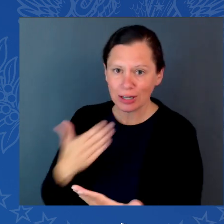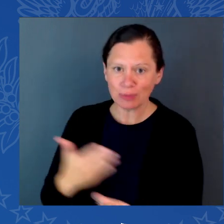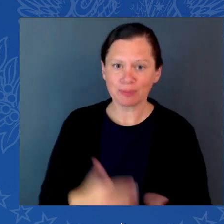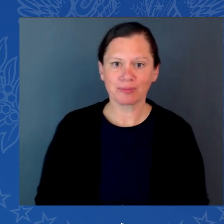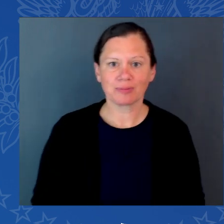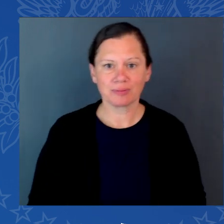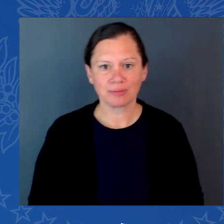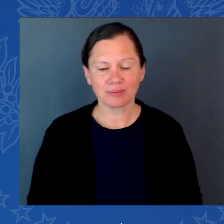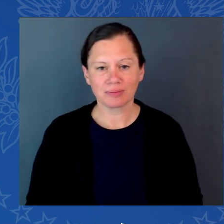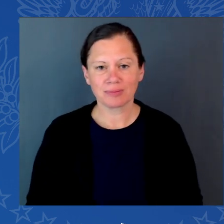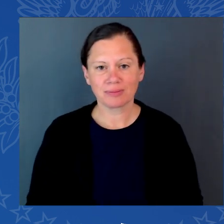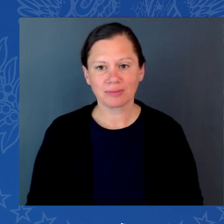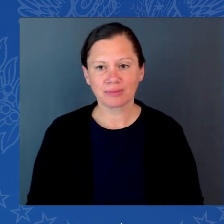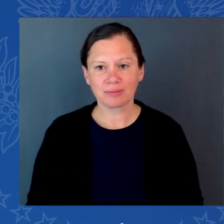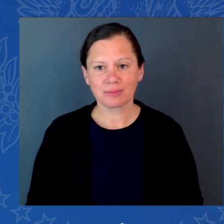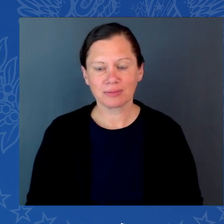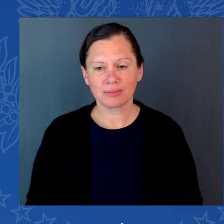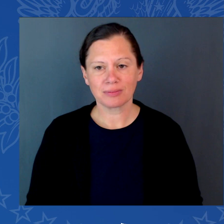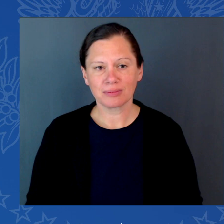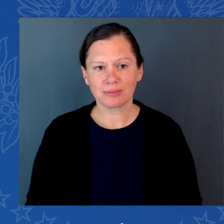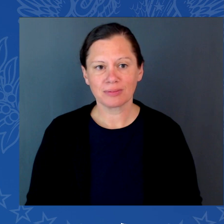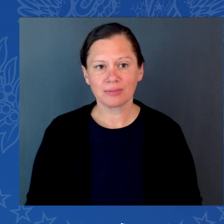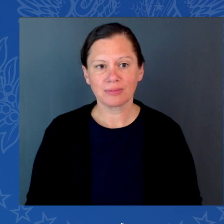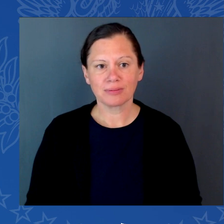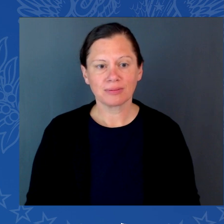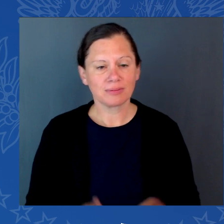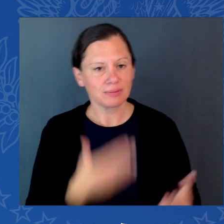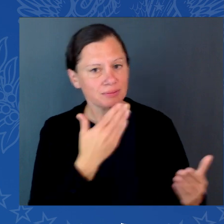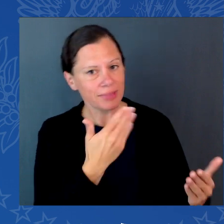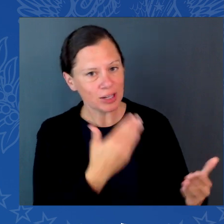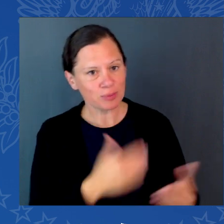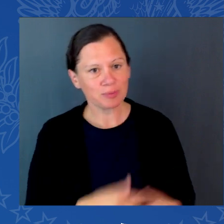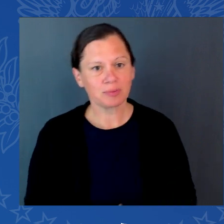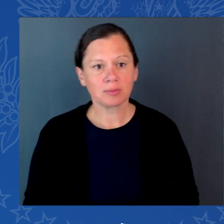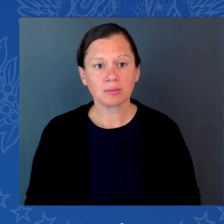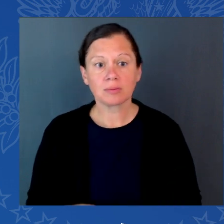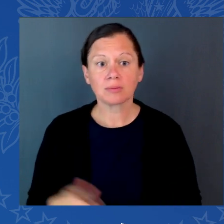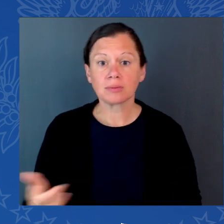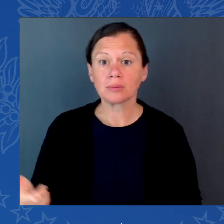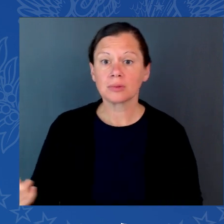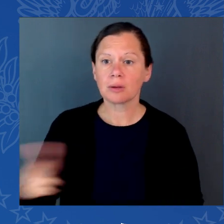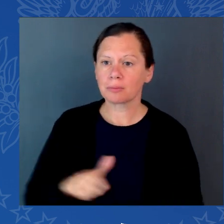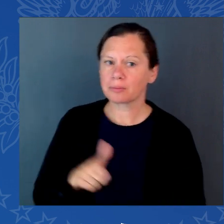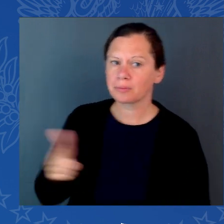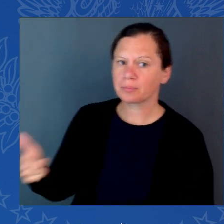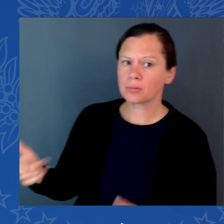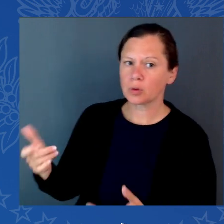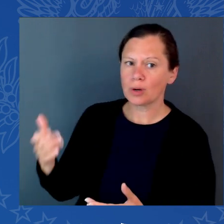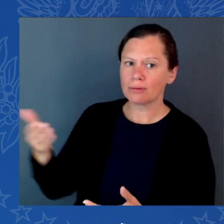Moderator: Thank you, Excellency. May I now invite the President of France for his remarks, please?